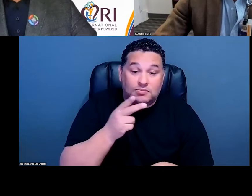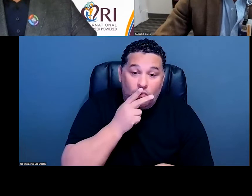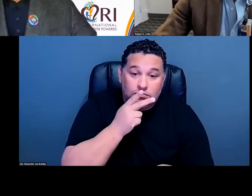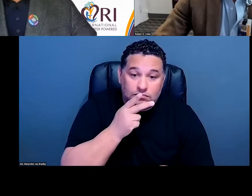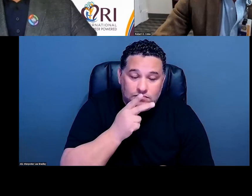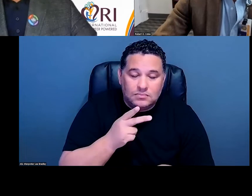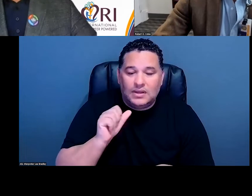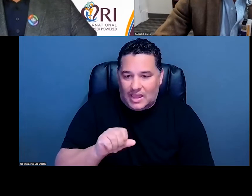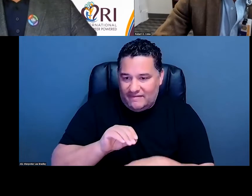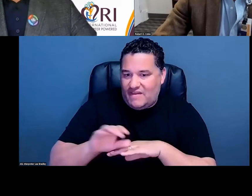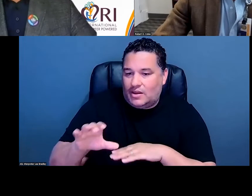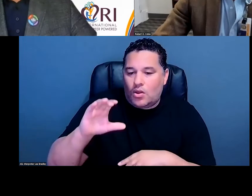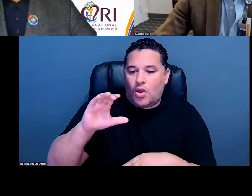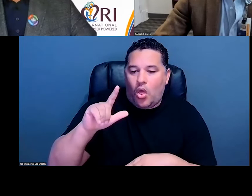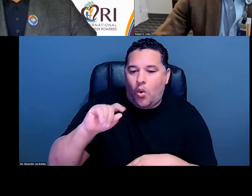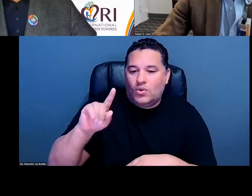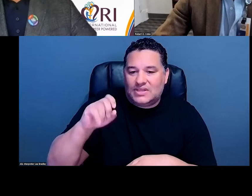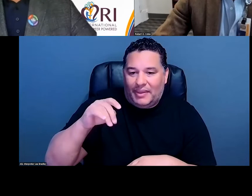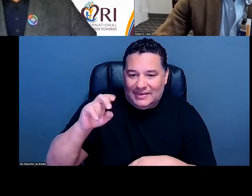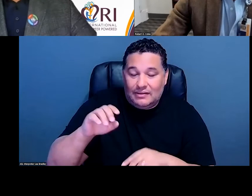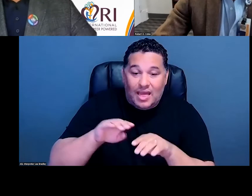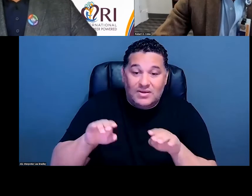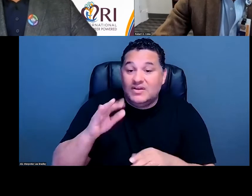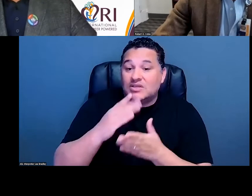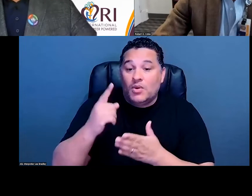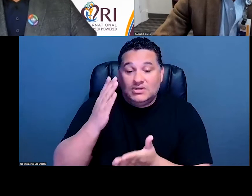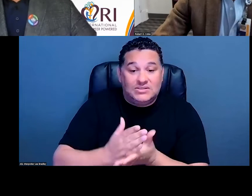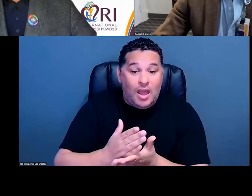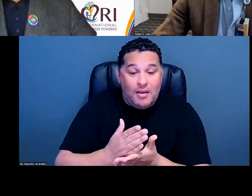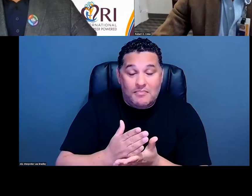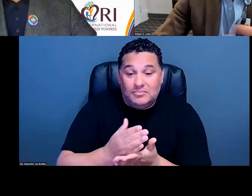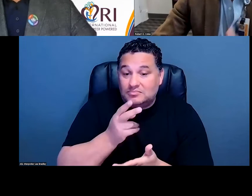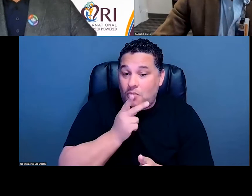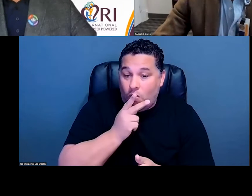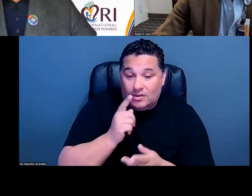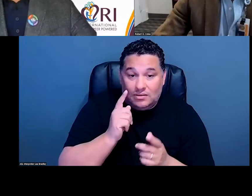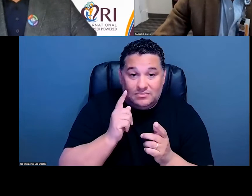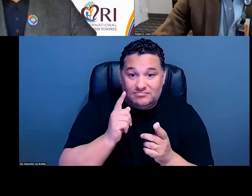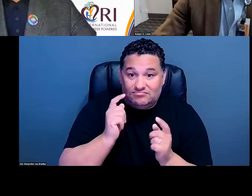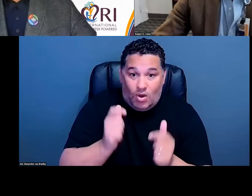ISSUES FOR PEOPLE WHO TAKE CLOZAPIN E. SMOKE S-G CAN AFFECT, CLOZAPIN